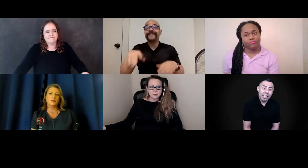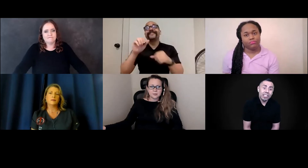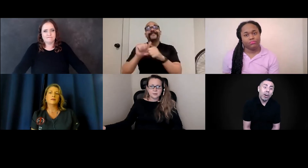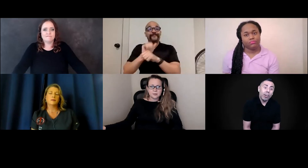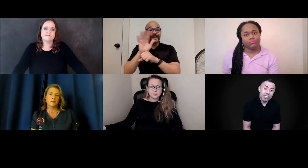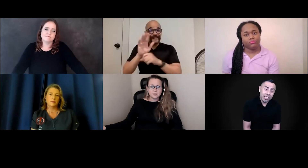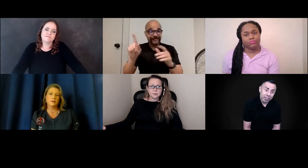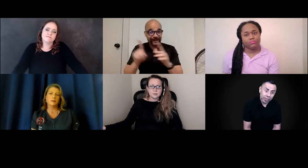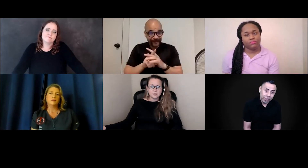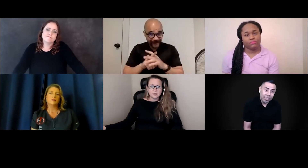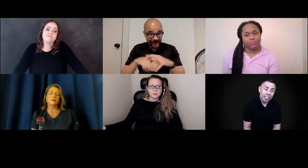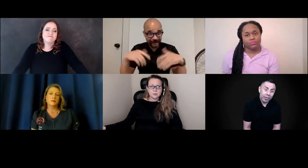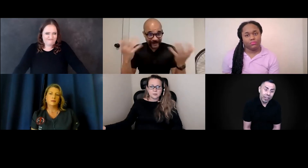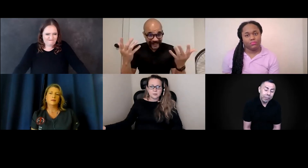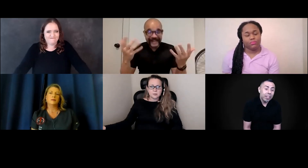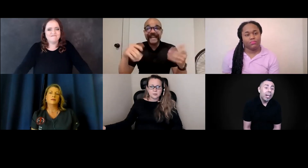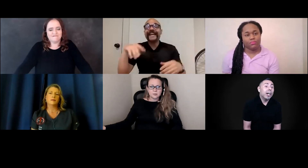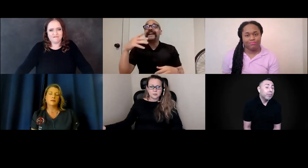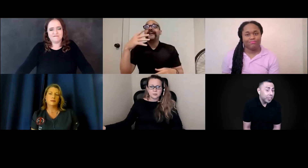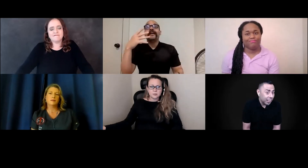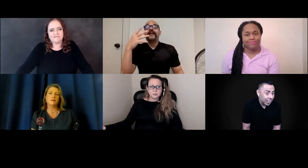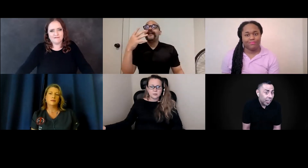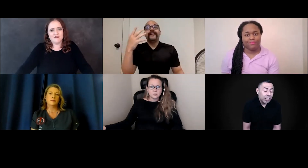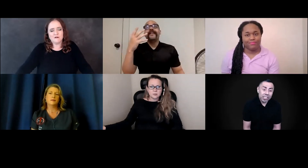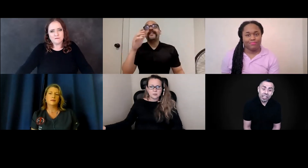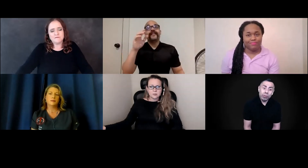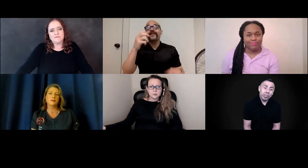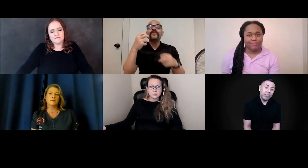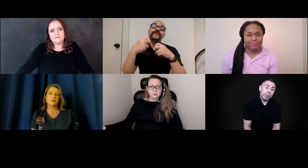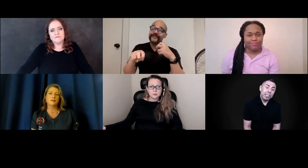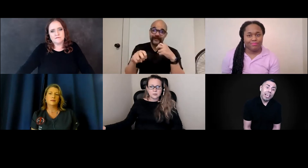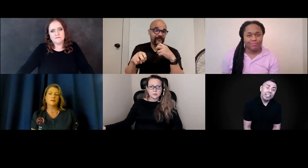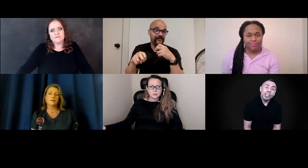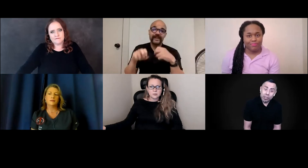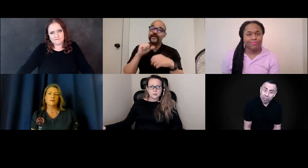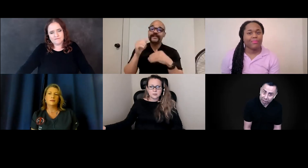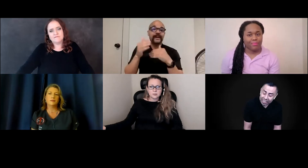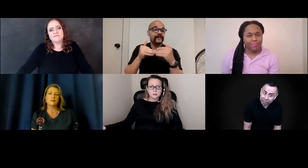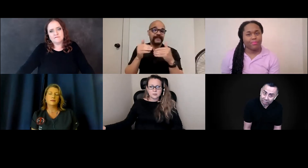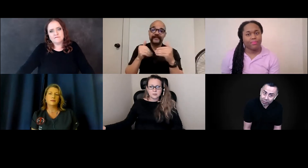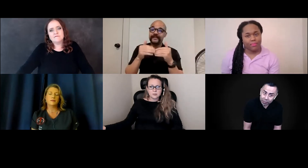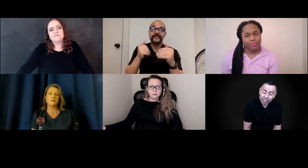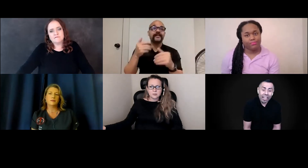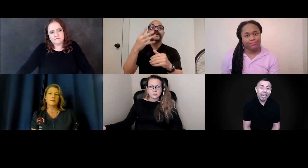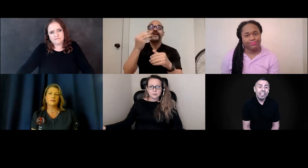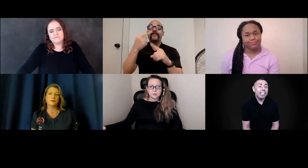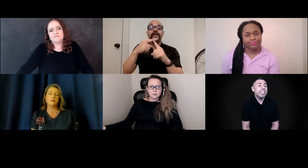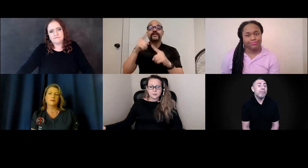DIs and CDIs are successful in the area. Unfortunately, just as we were developing that, the pandemic hit.